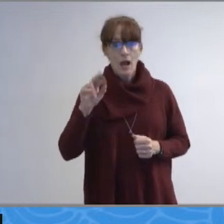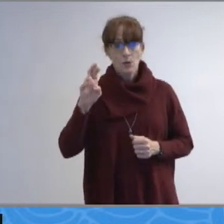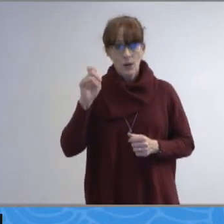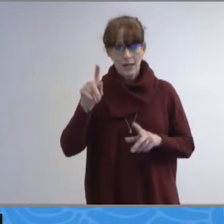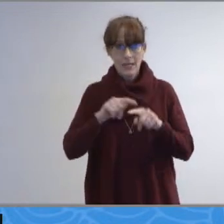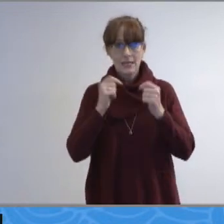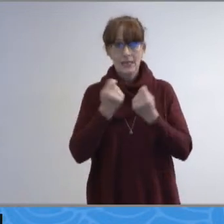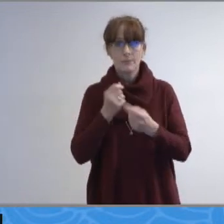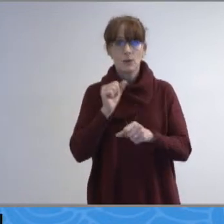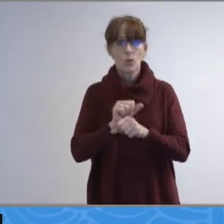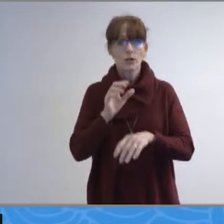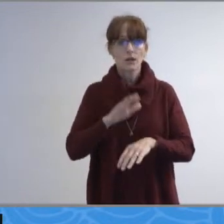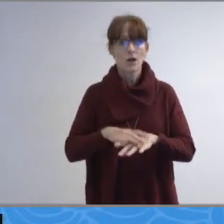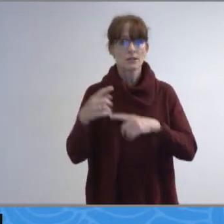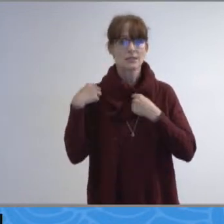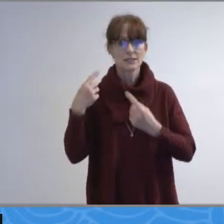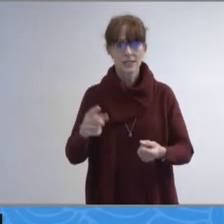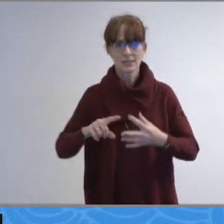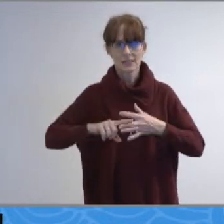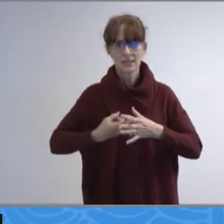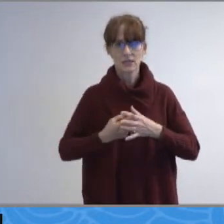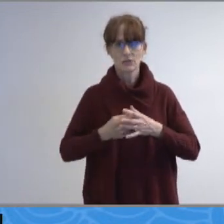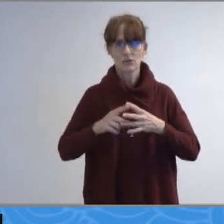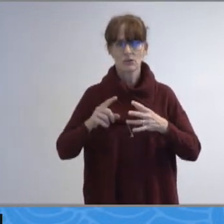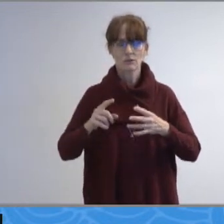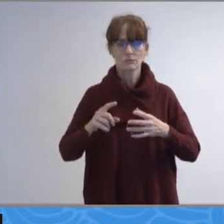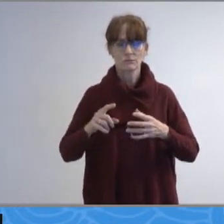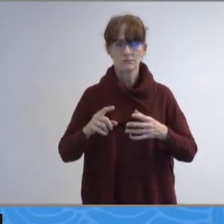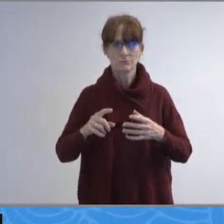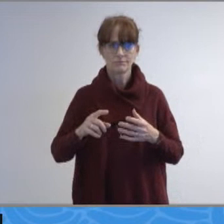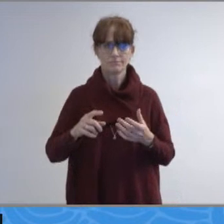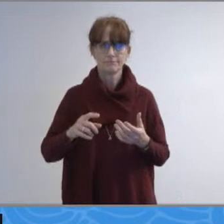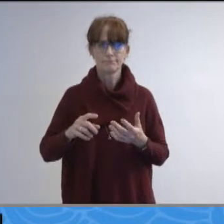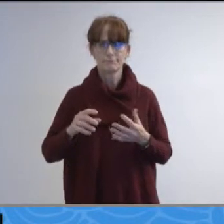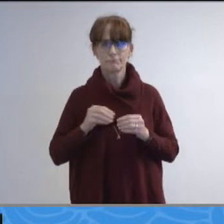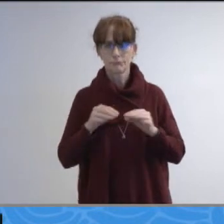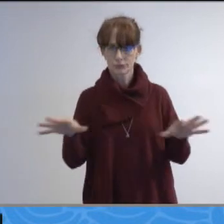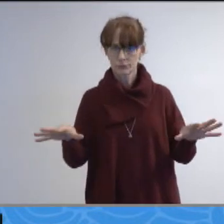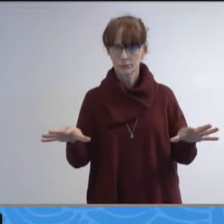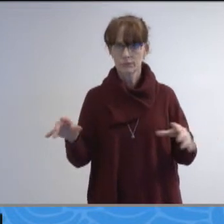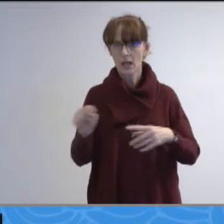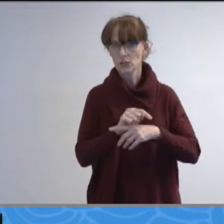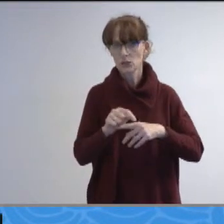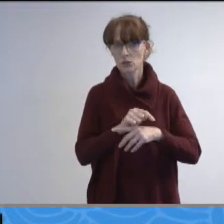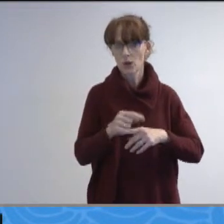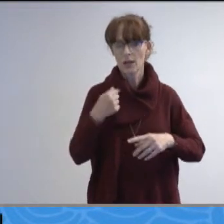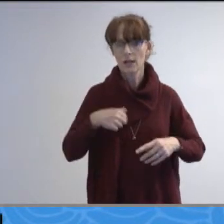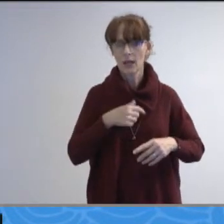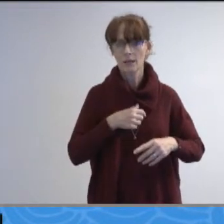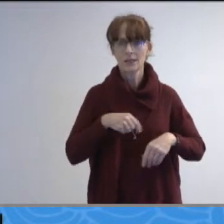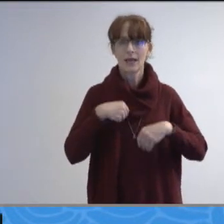has been working on since the initial launch, was not just training us how to administer the test,